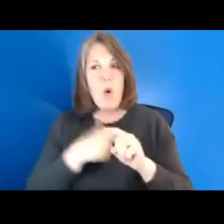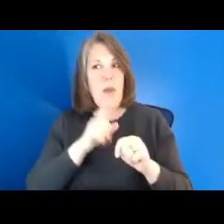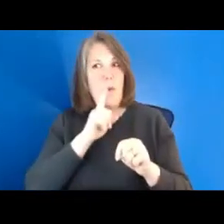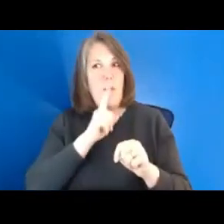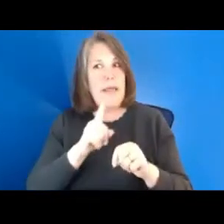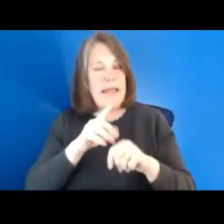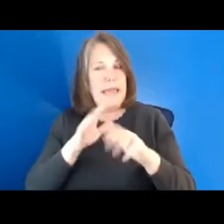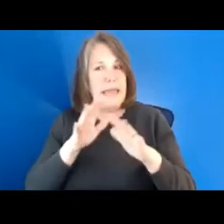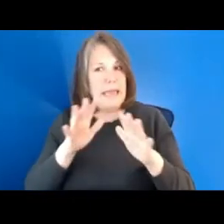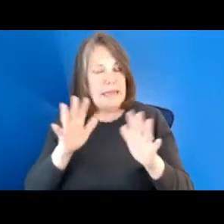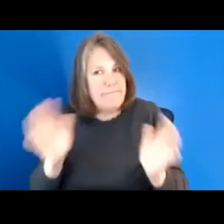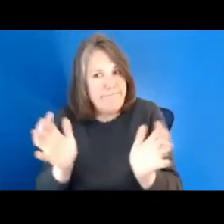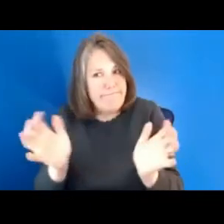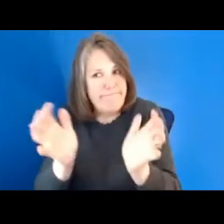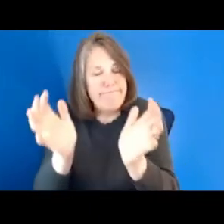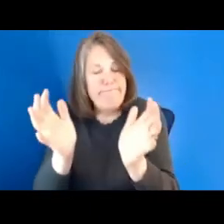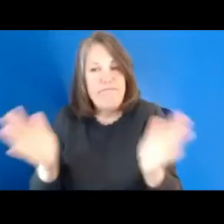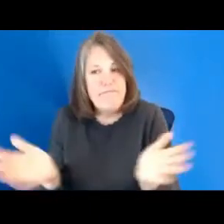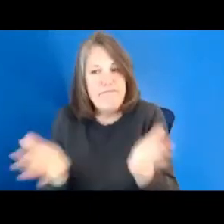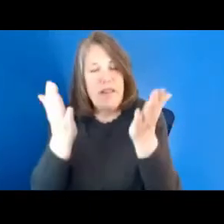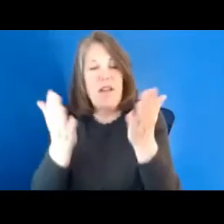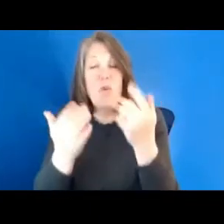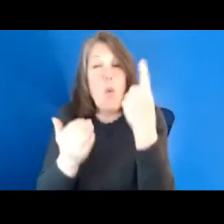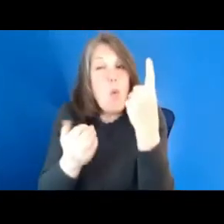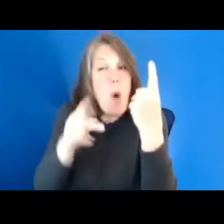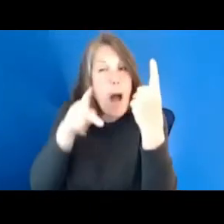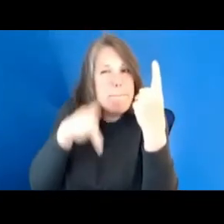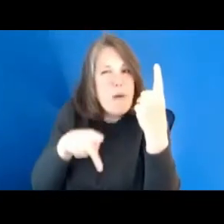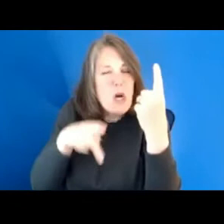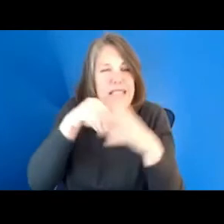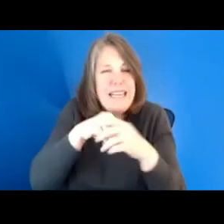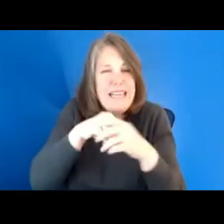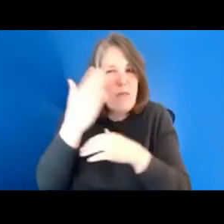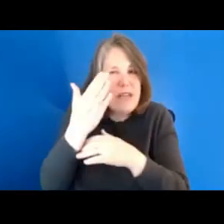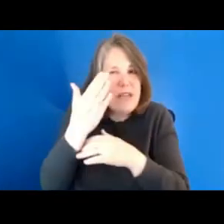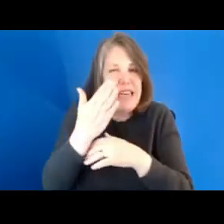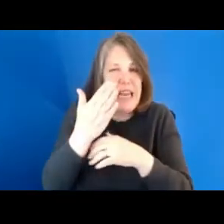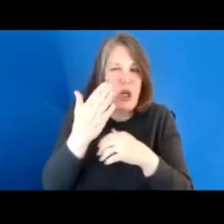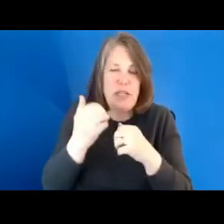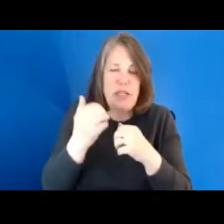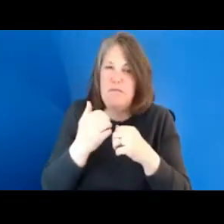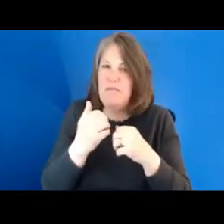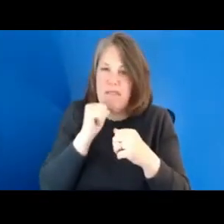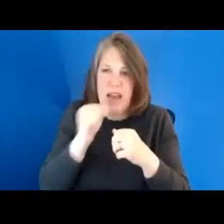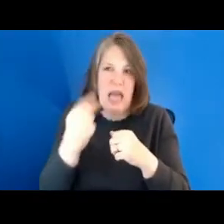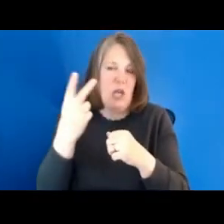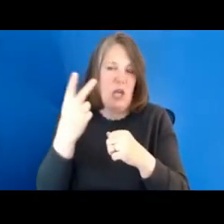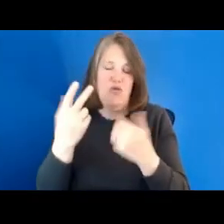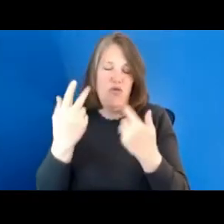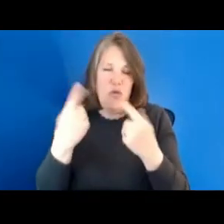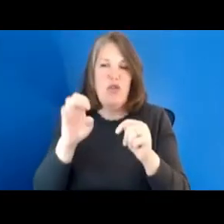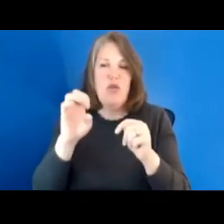person is in the iPresentation at a time to edit. As main presenter,